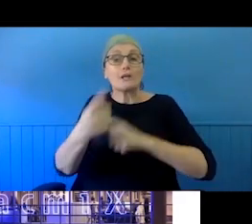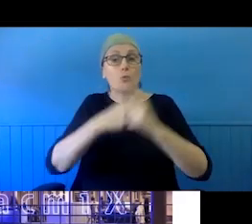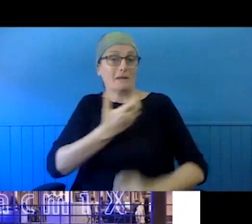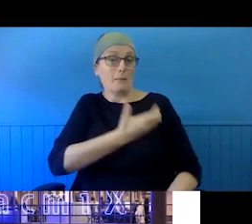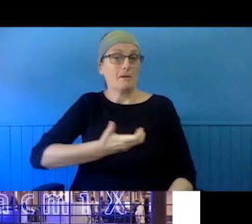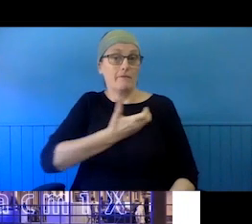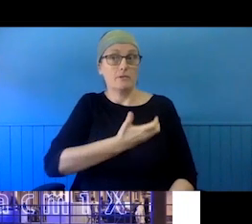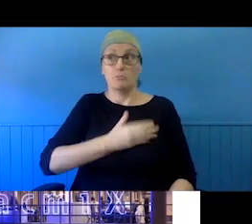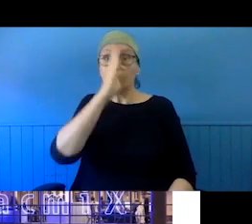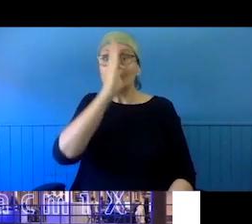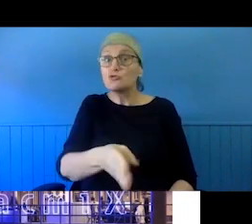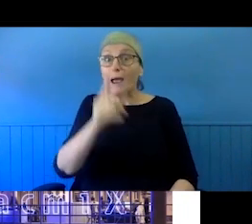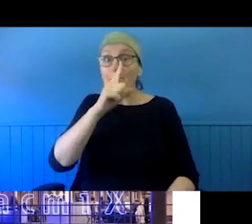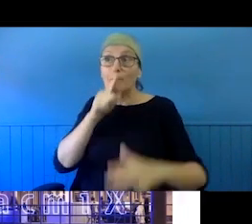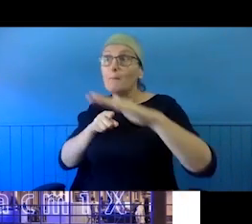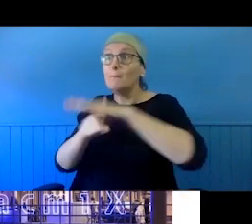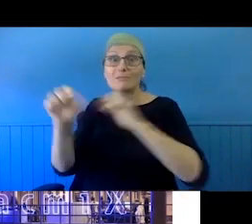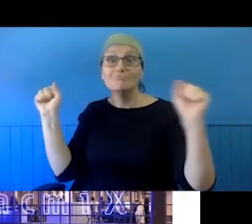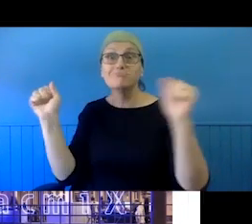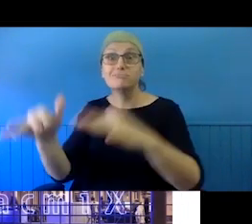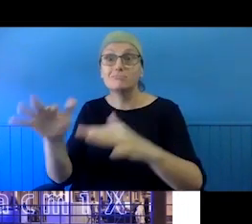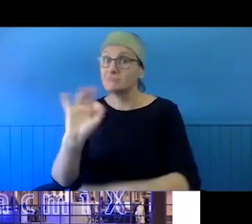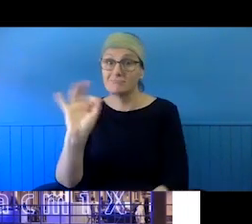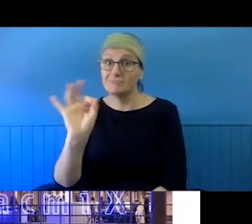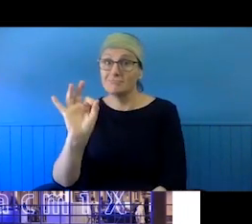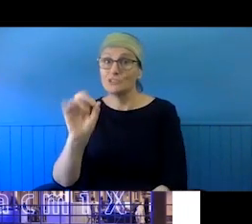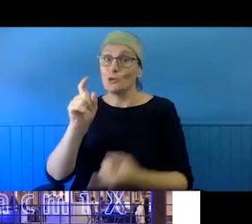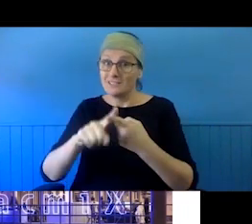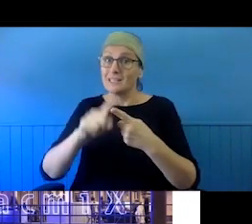here. I'll also talk about the odd big example. I don't apologise for